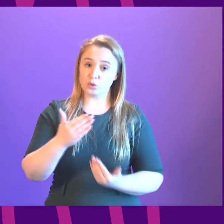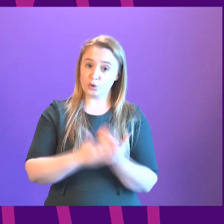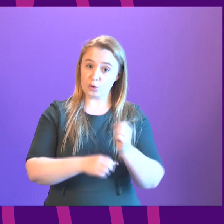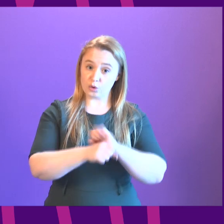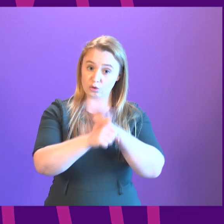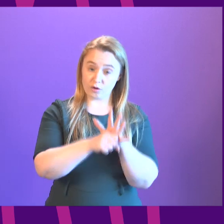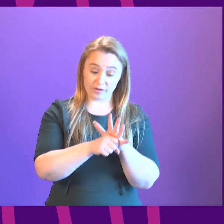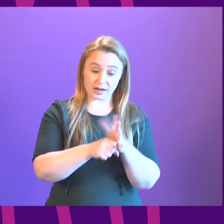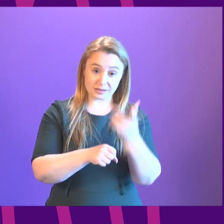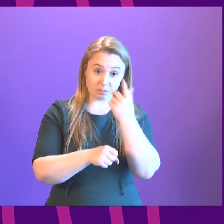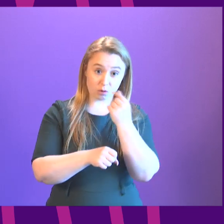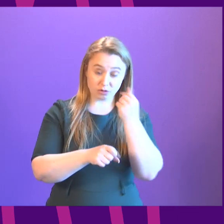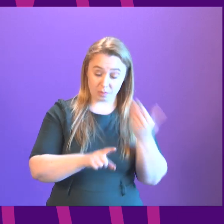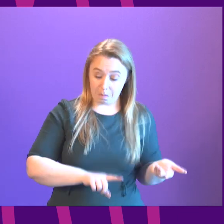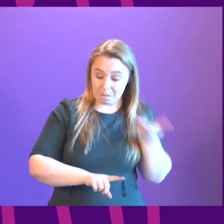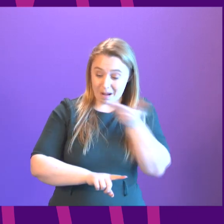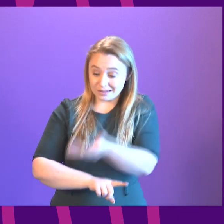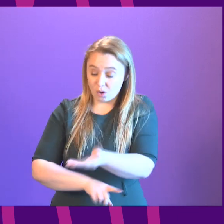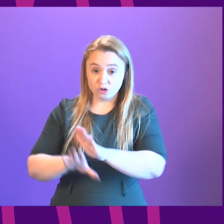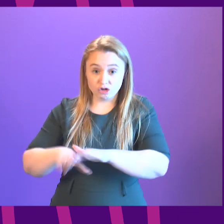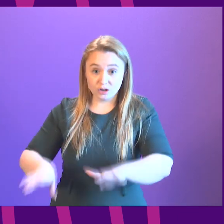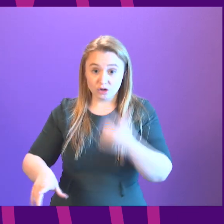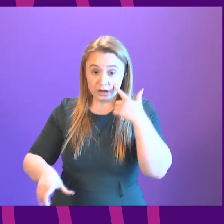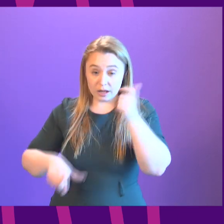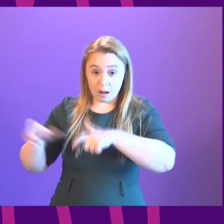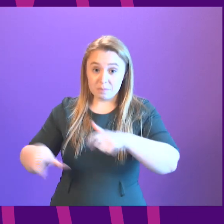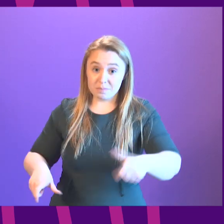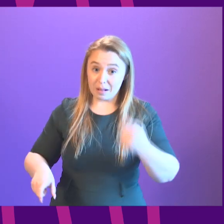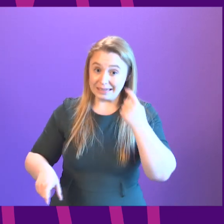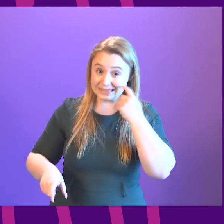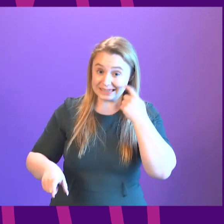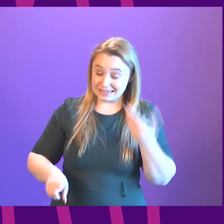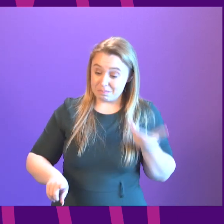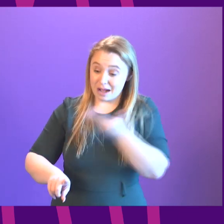be more infectious in children and young people. The Greens have consistently backed measures